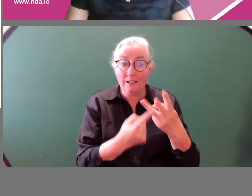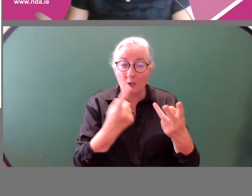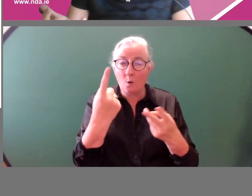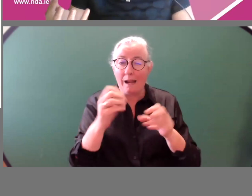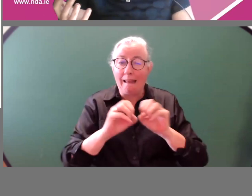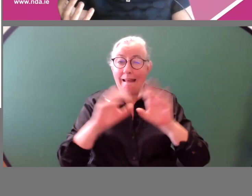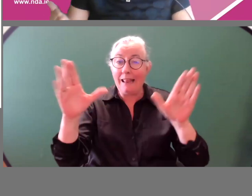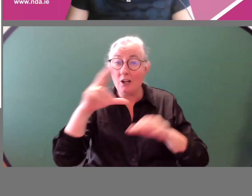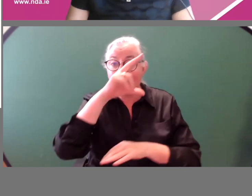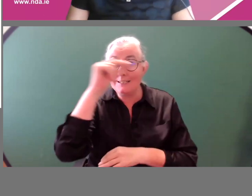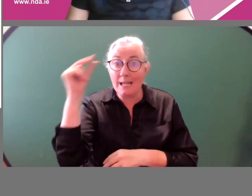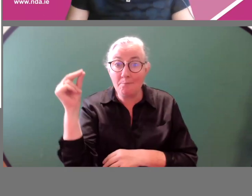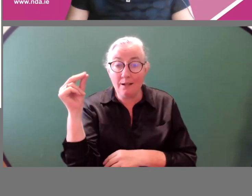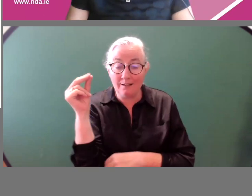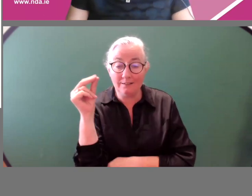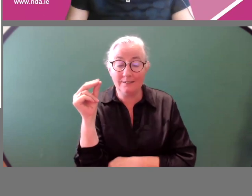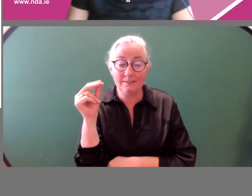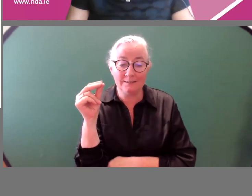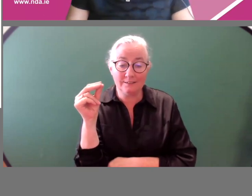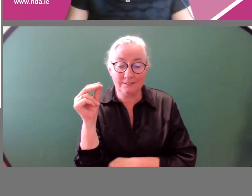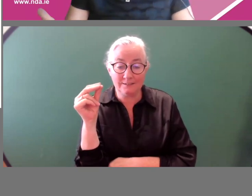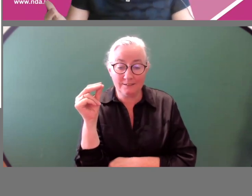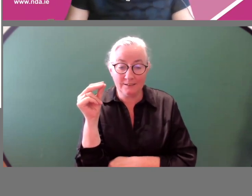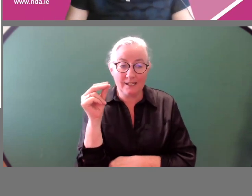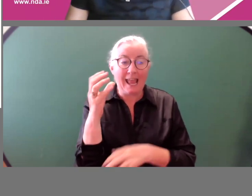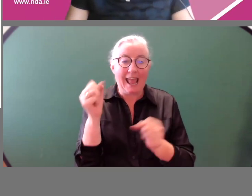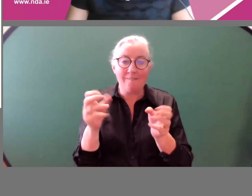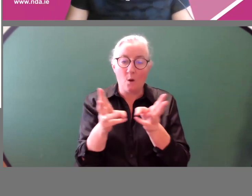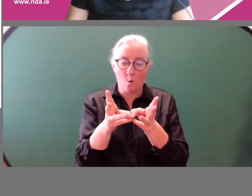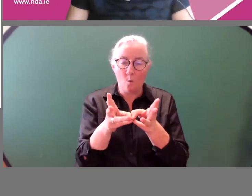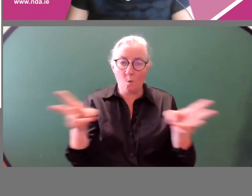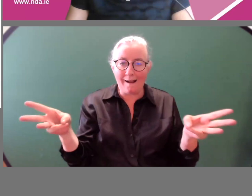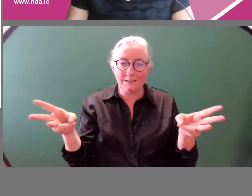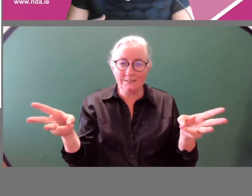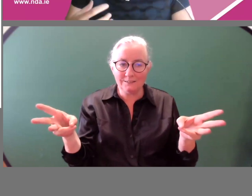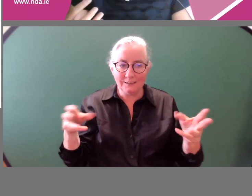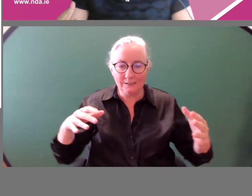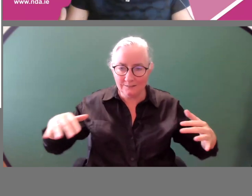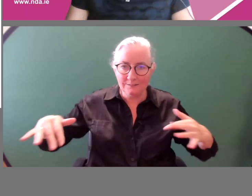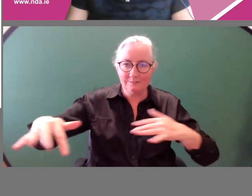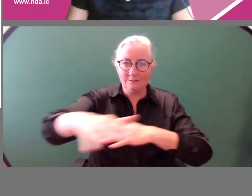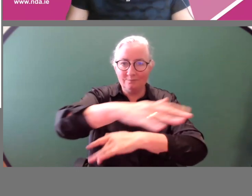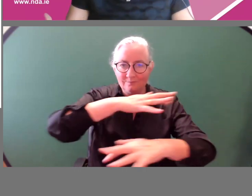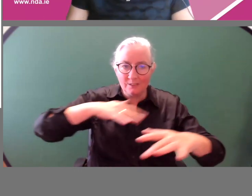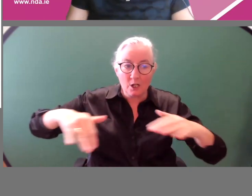this is having adequately wide clear circulation routes and very important for people with mobility